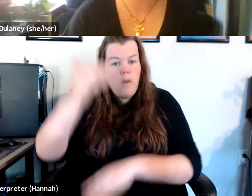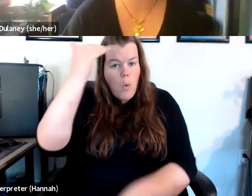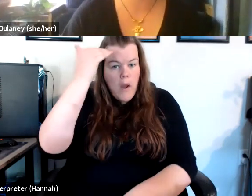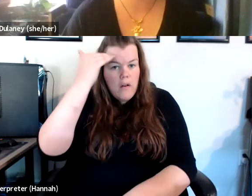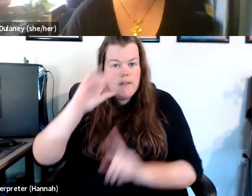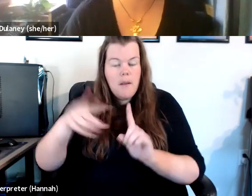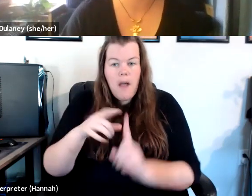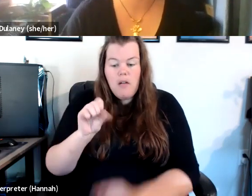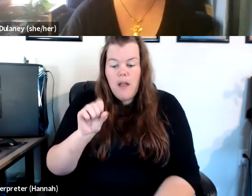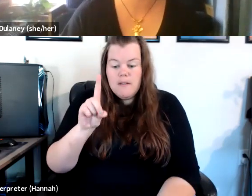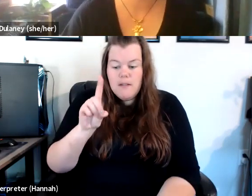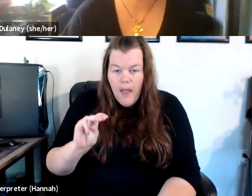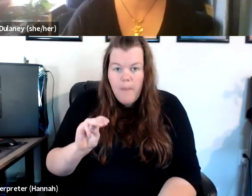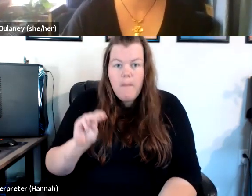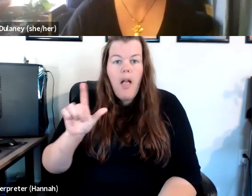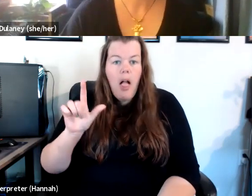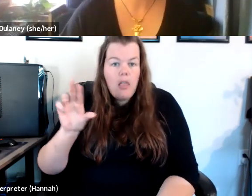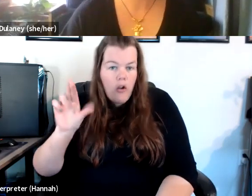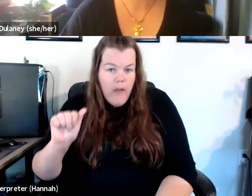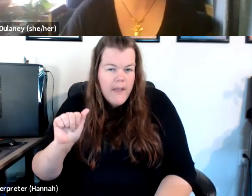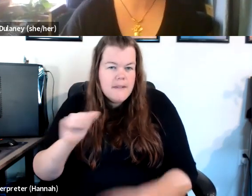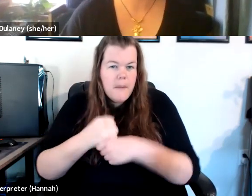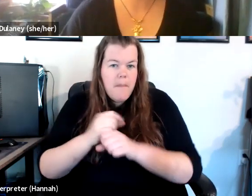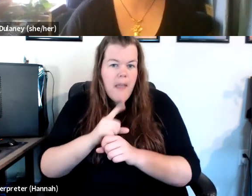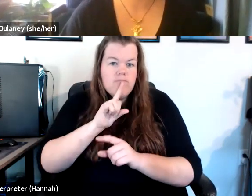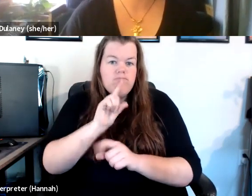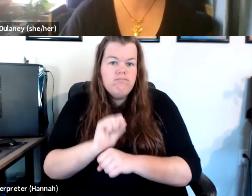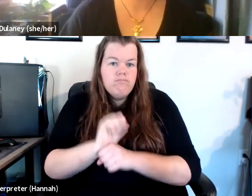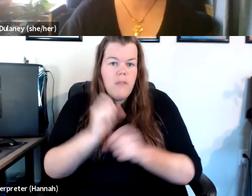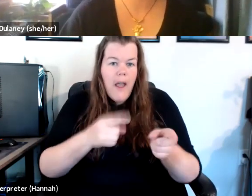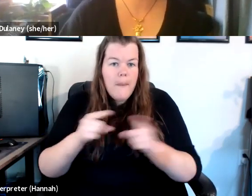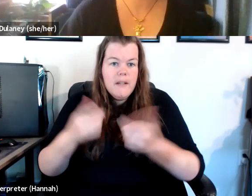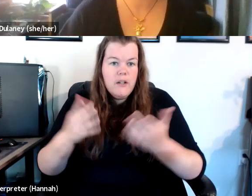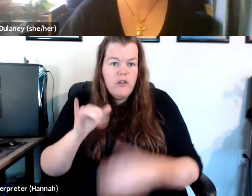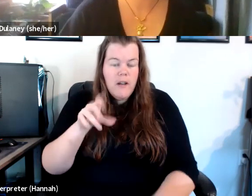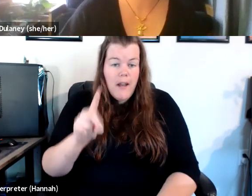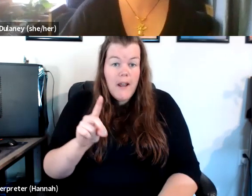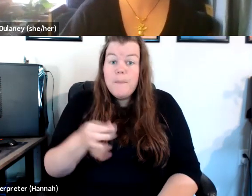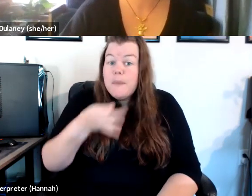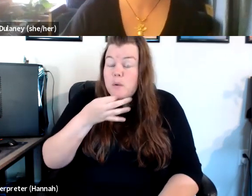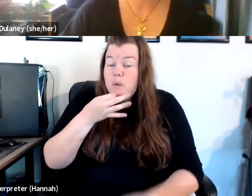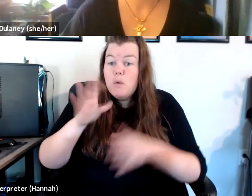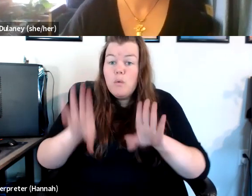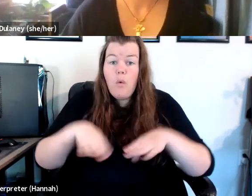reality here in Indiana. So we are getting ready to open up the public comments period.